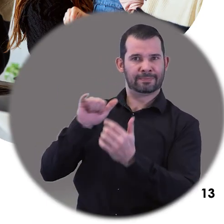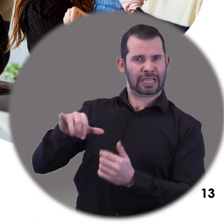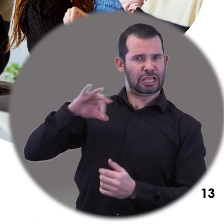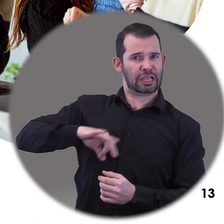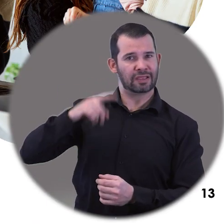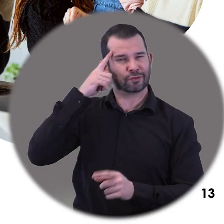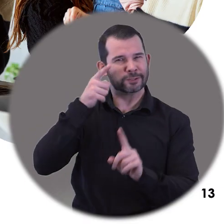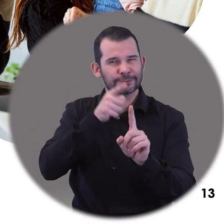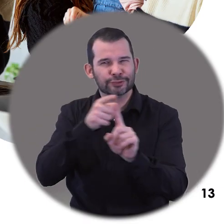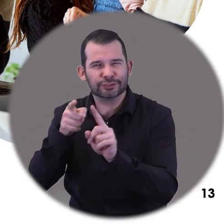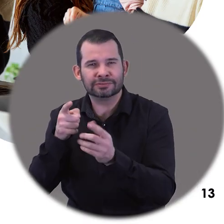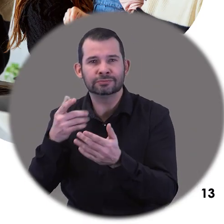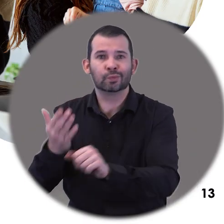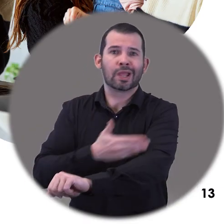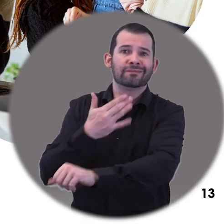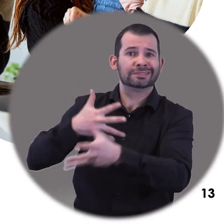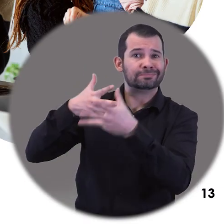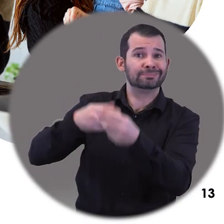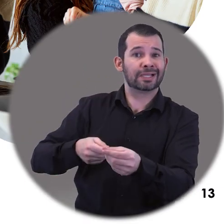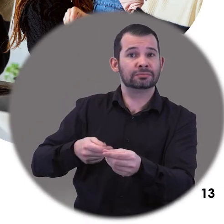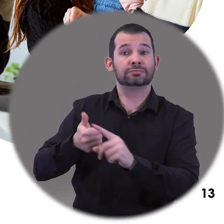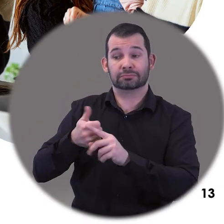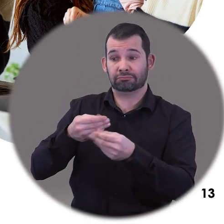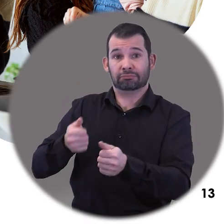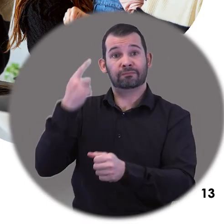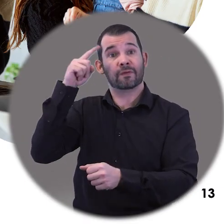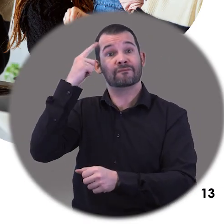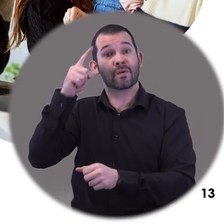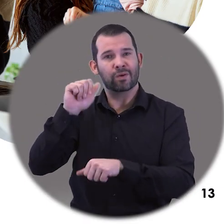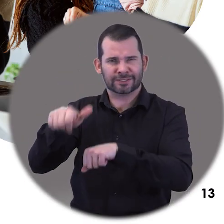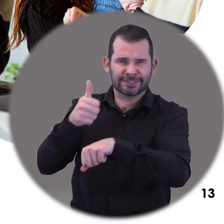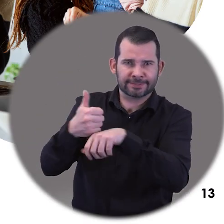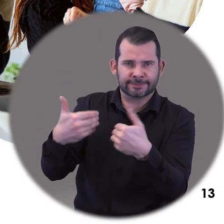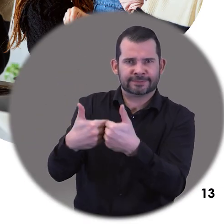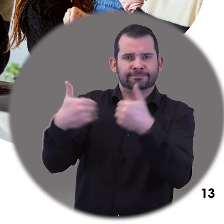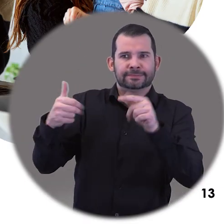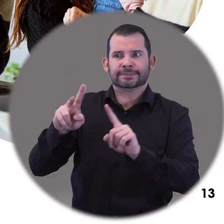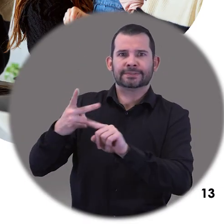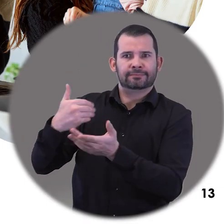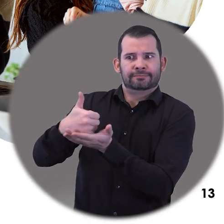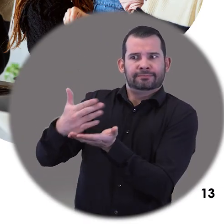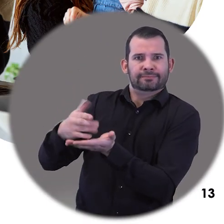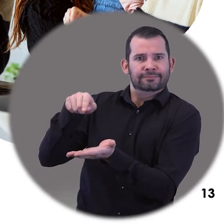for certain renovation expenses spent to create a self-contained secondary unit.